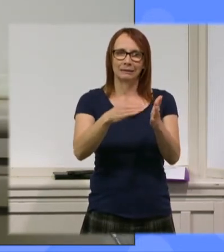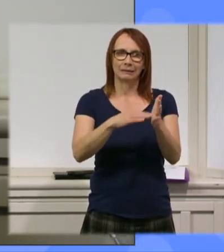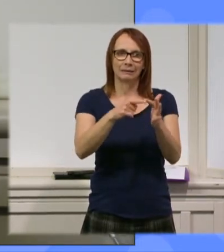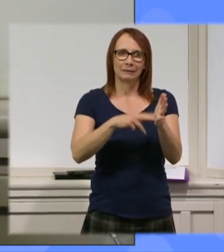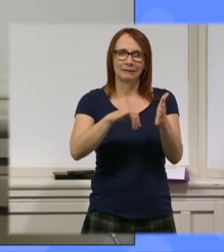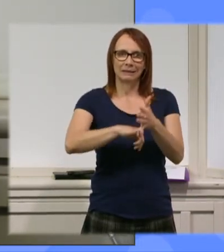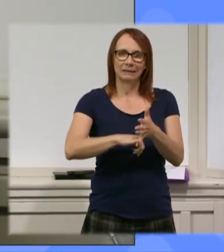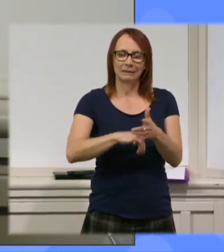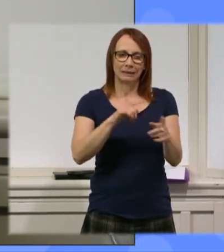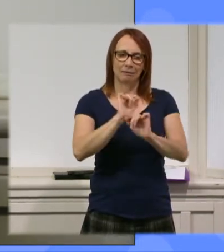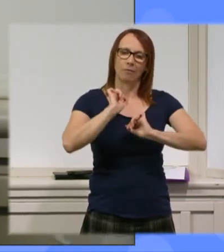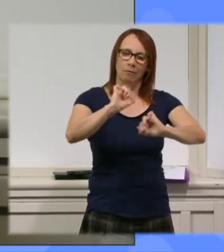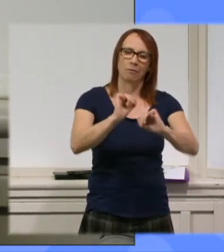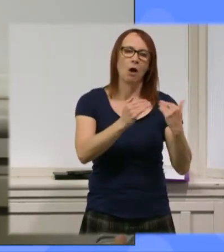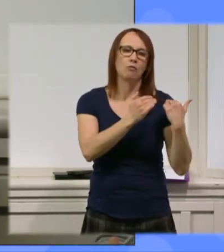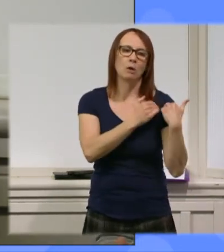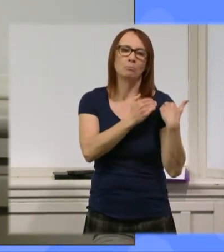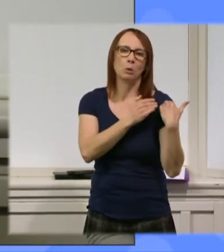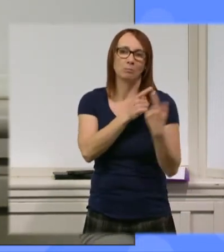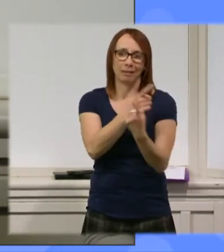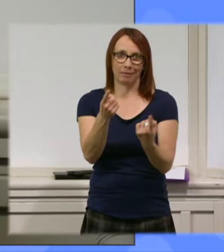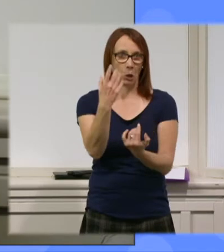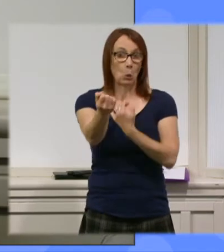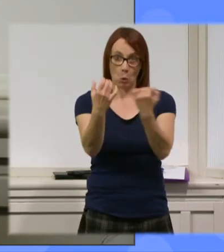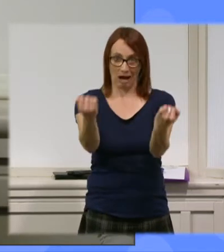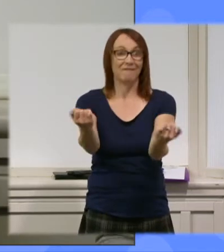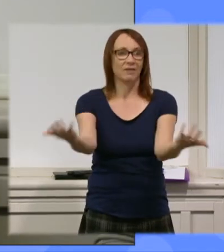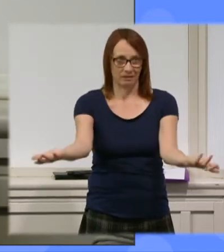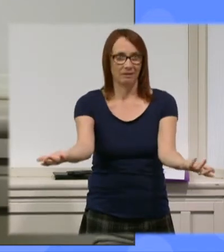responsibility and duty which you all clearly take very seriously and I think